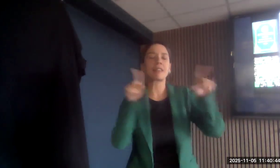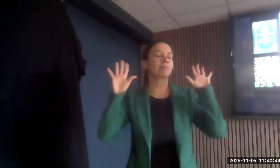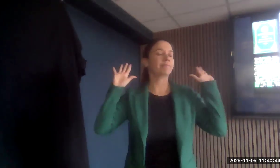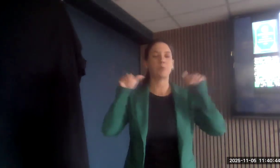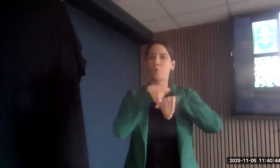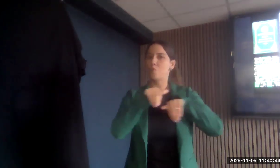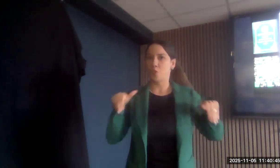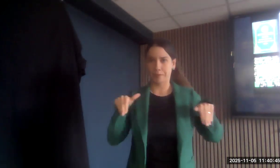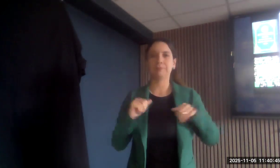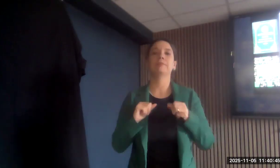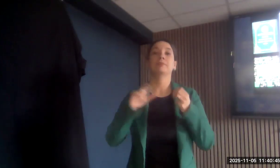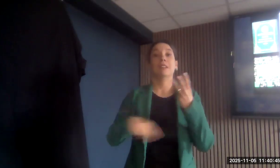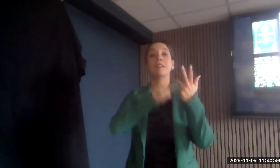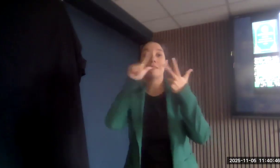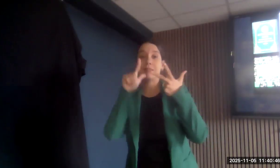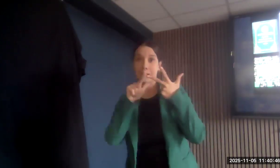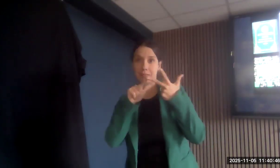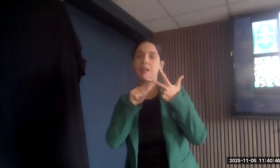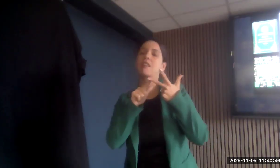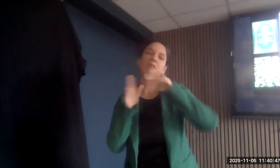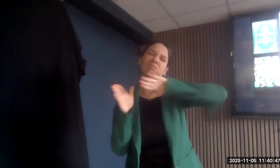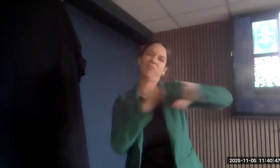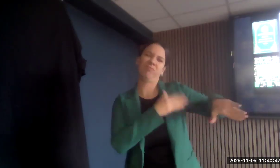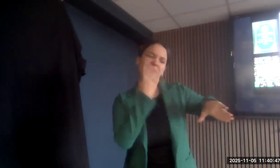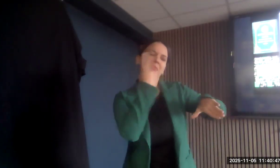And want to make too many decisions about influencers.